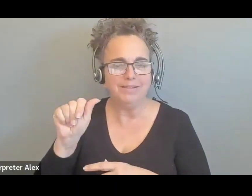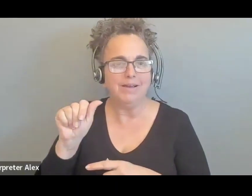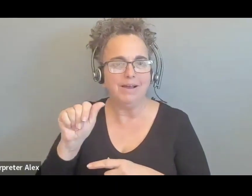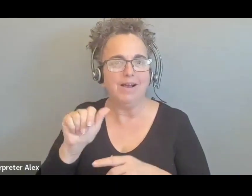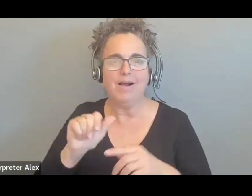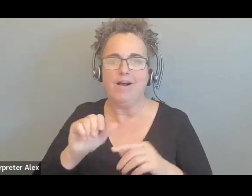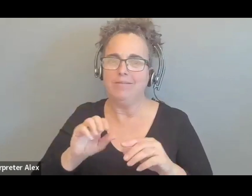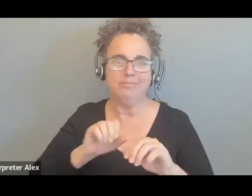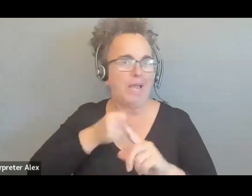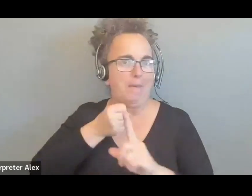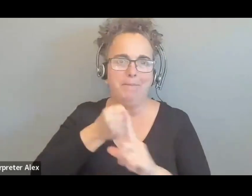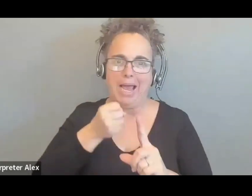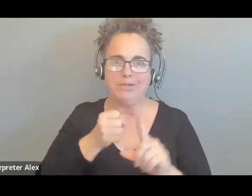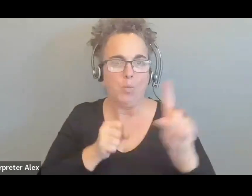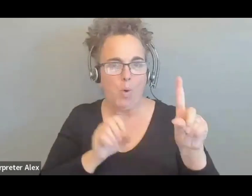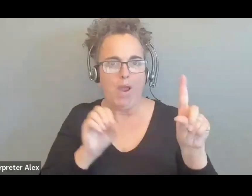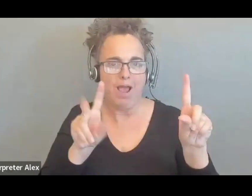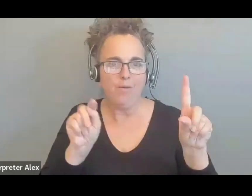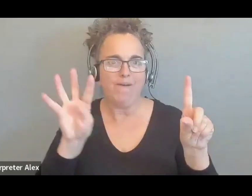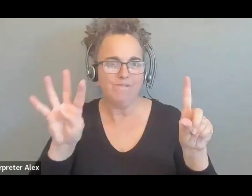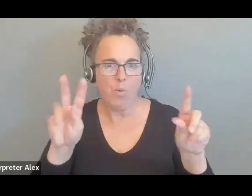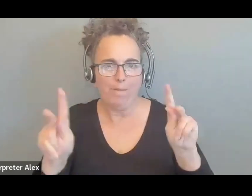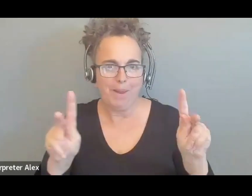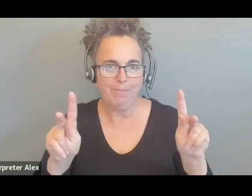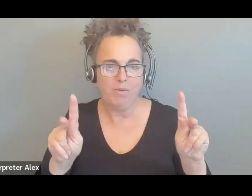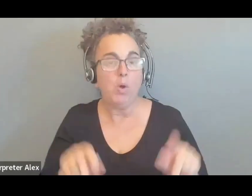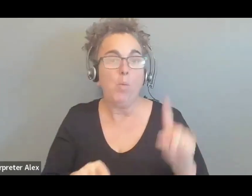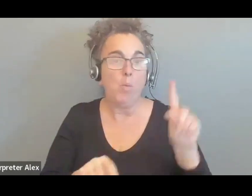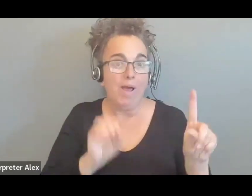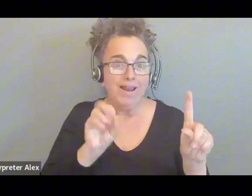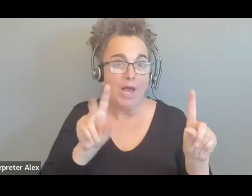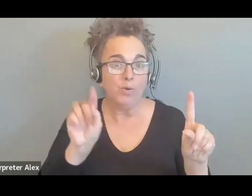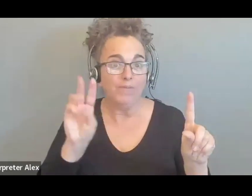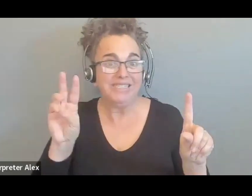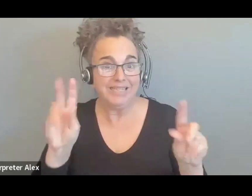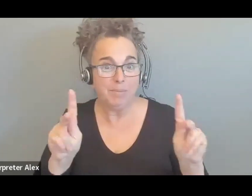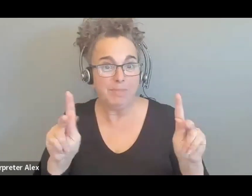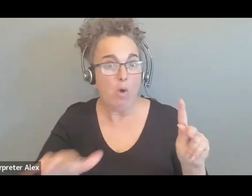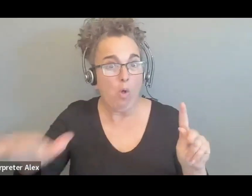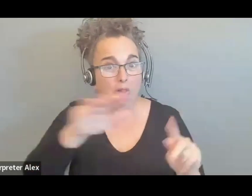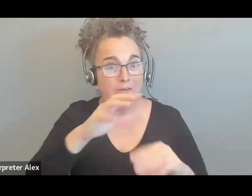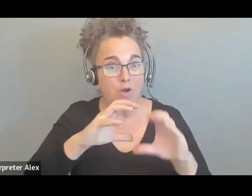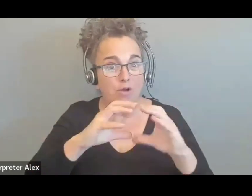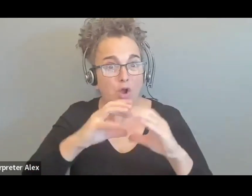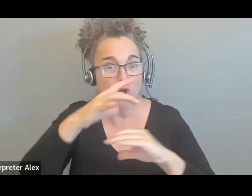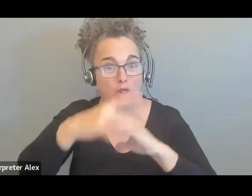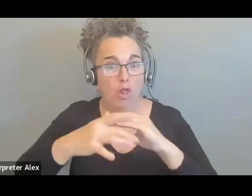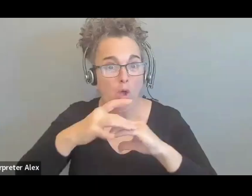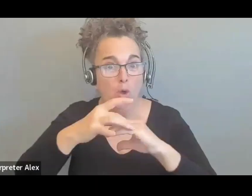one in four people in the US but one in six people globally at least. And I say at least because disability data is like a